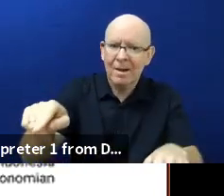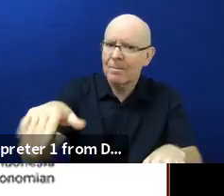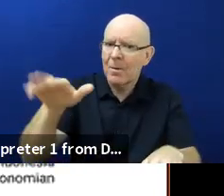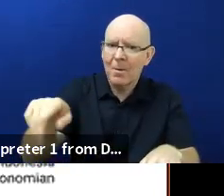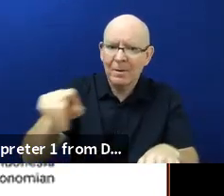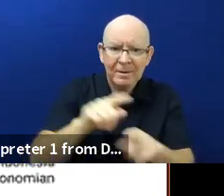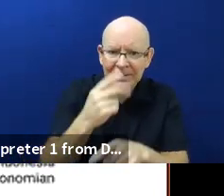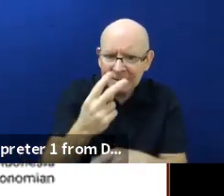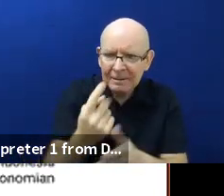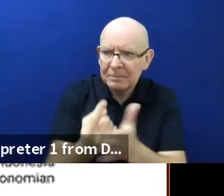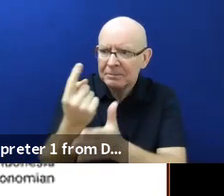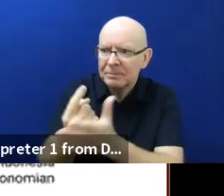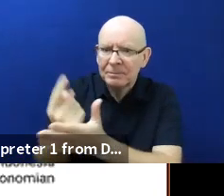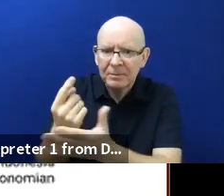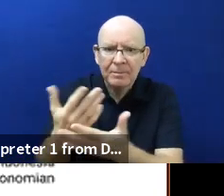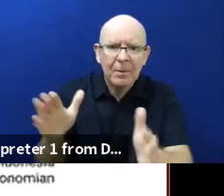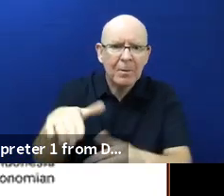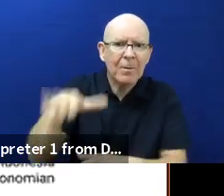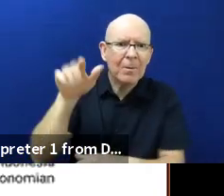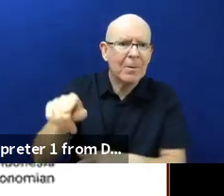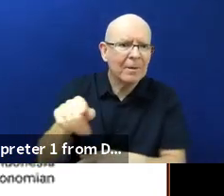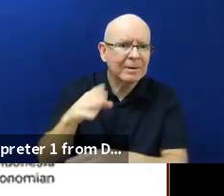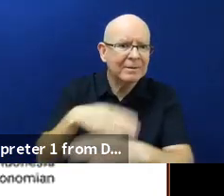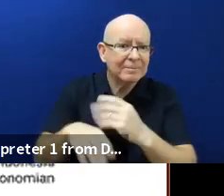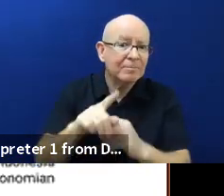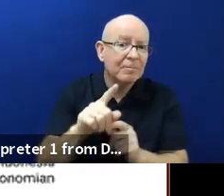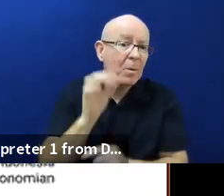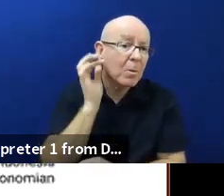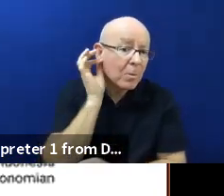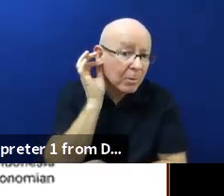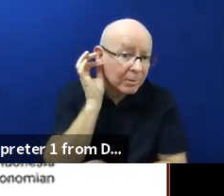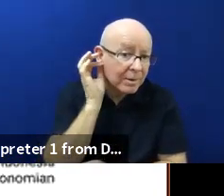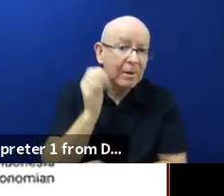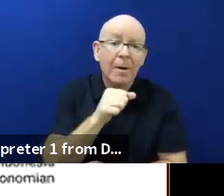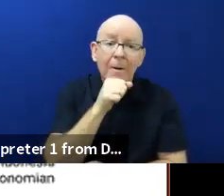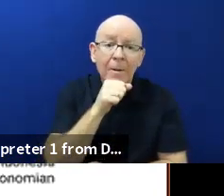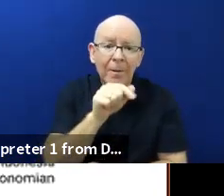actually 25 percentage points less and even when they do work, their work is part-time,